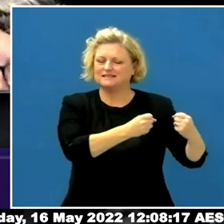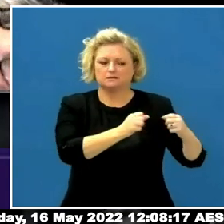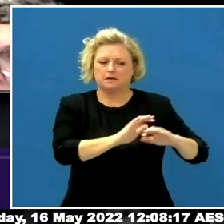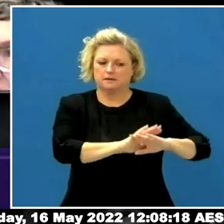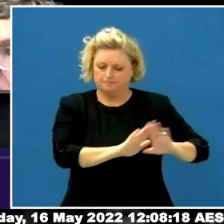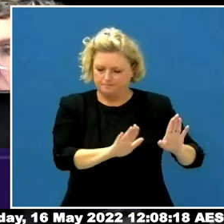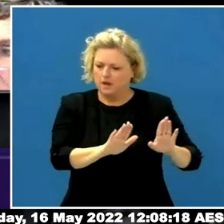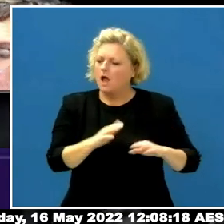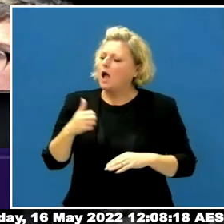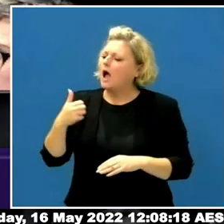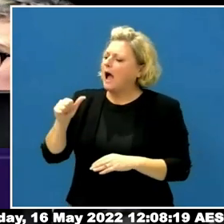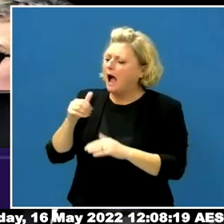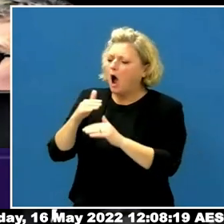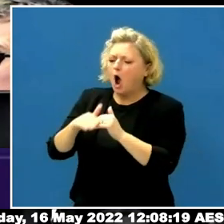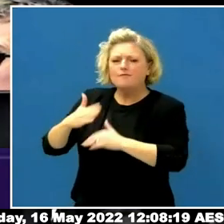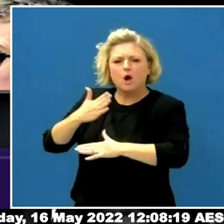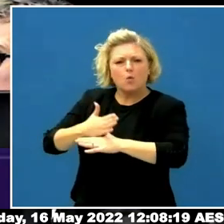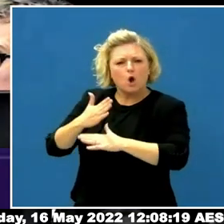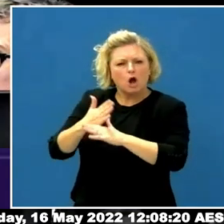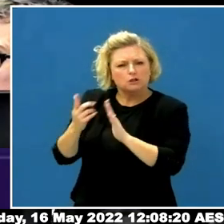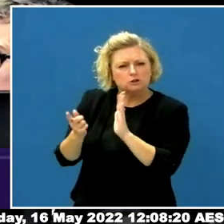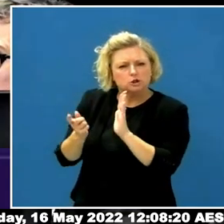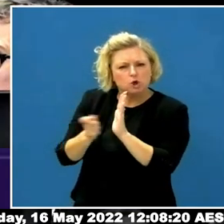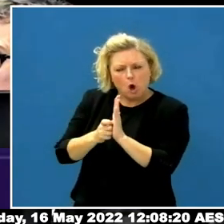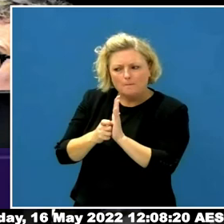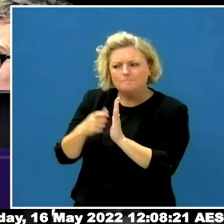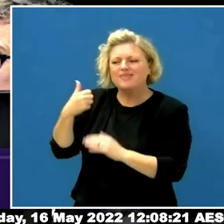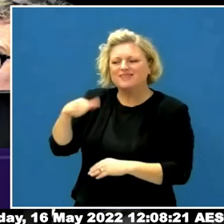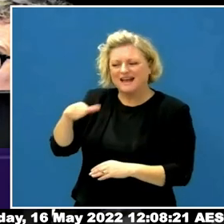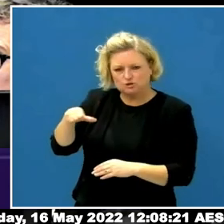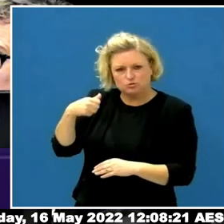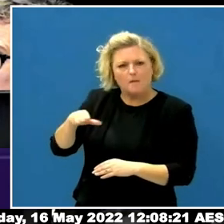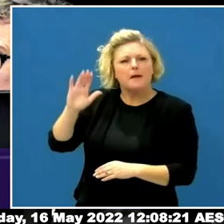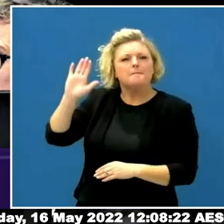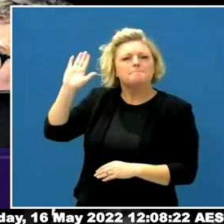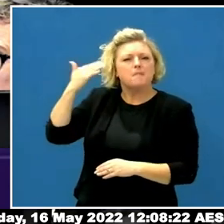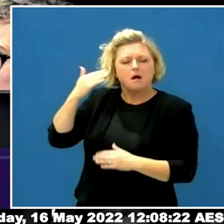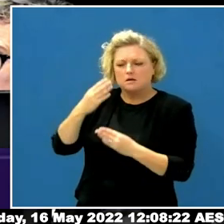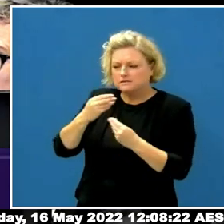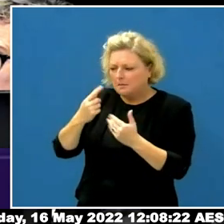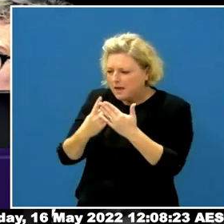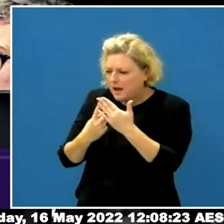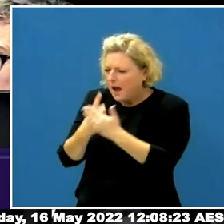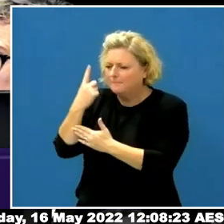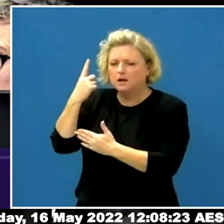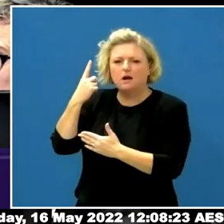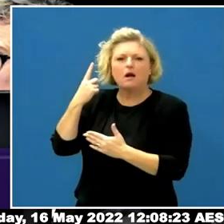Yes. MR FOGARTY: And you were also told, weren't you, that two other workers had gone on workers compensation? SALLY: Yes. And that was the first time you'd ever heard -